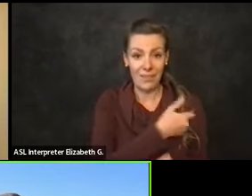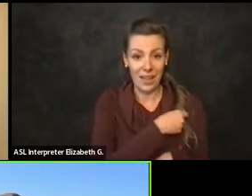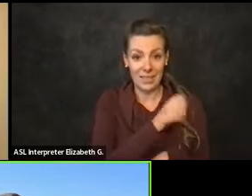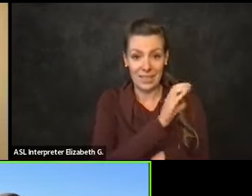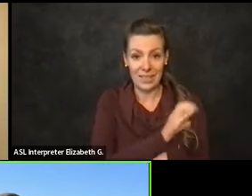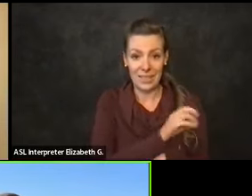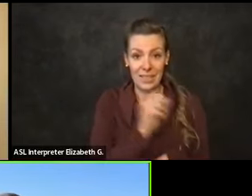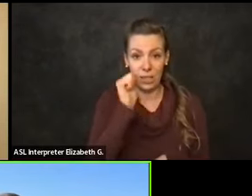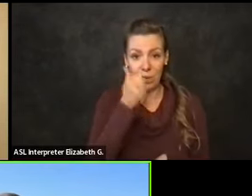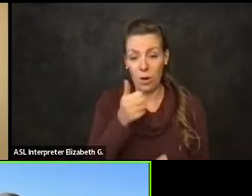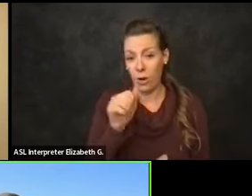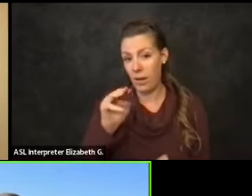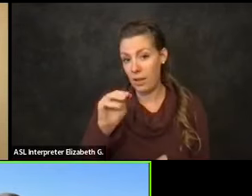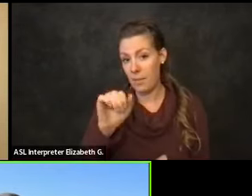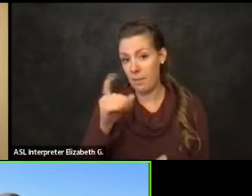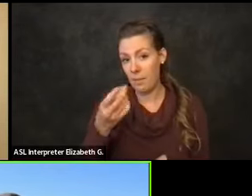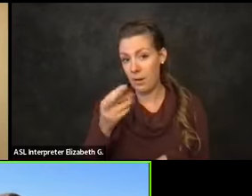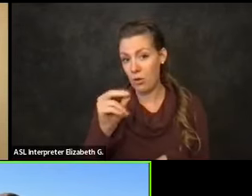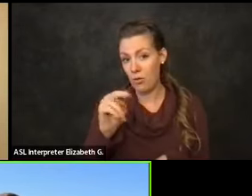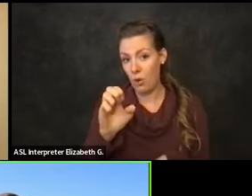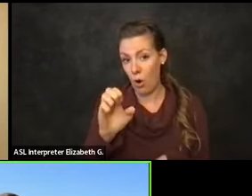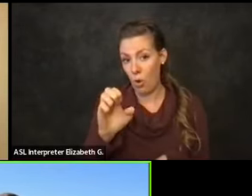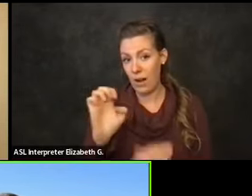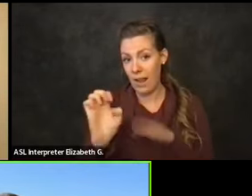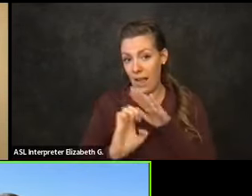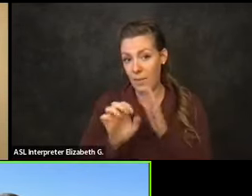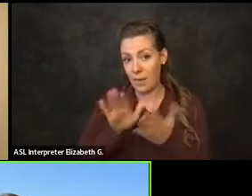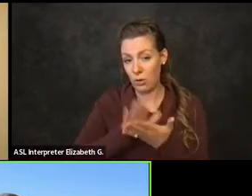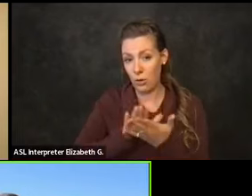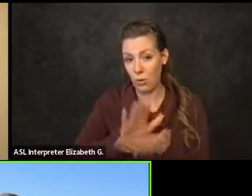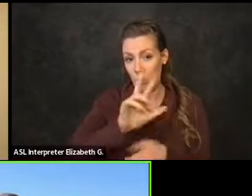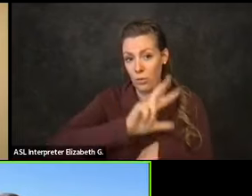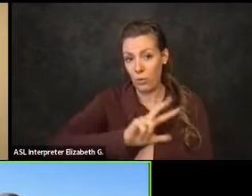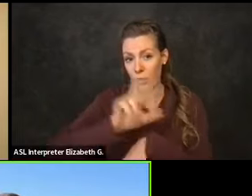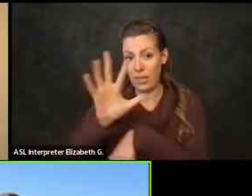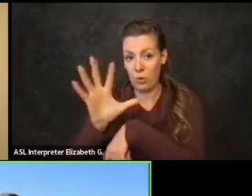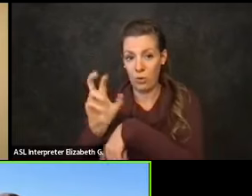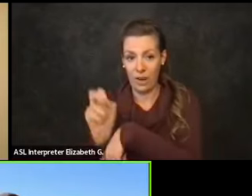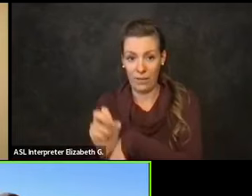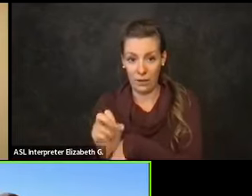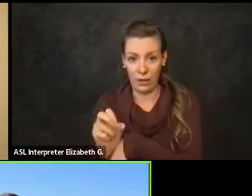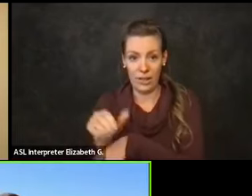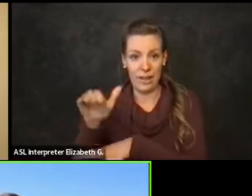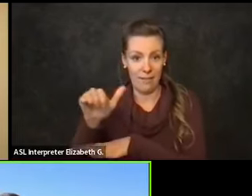Madron Elementary School in Santa Rosa from three to 05:30 p.m. And clinics on